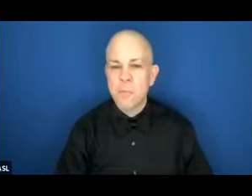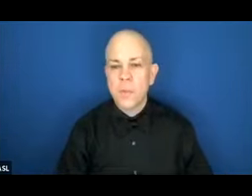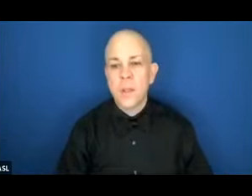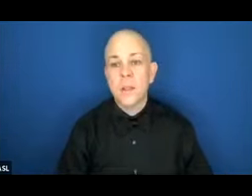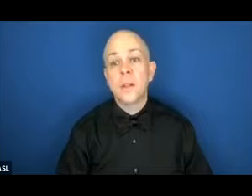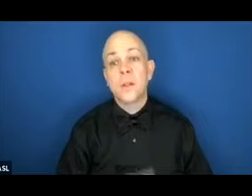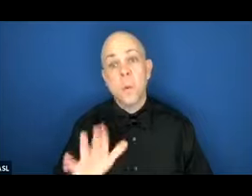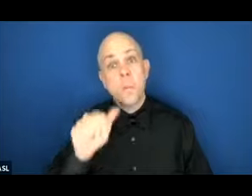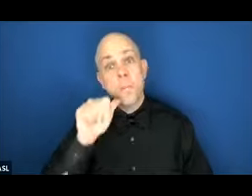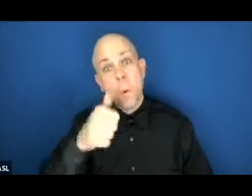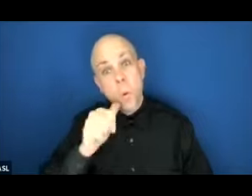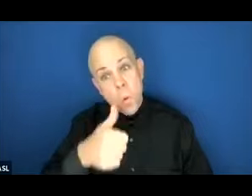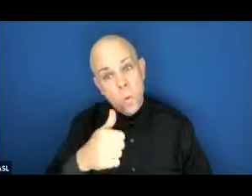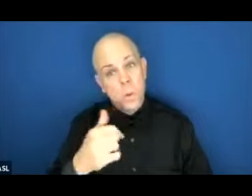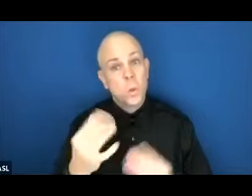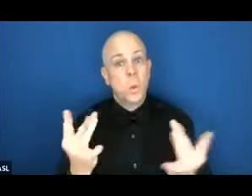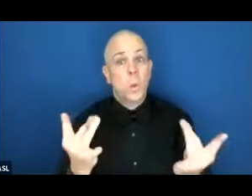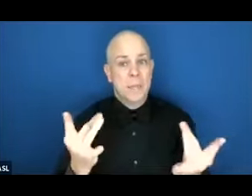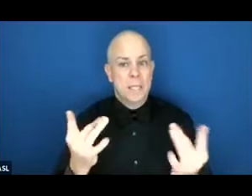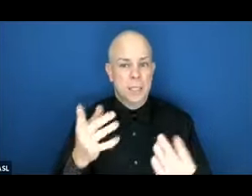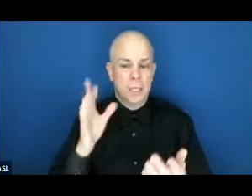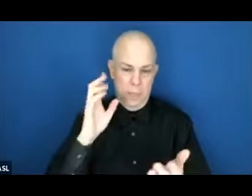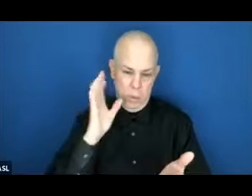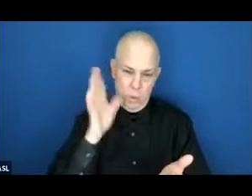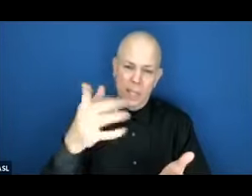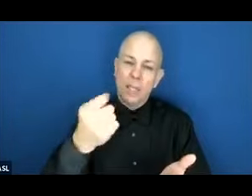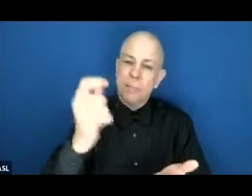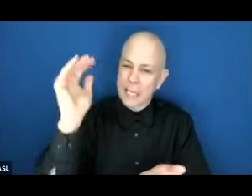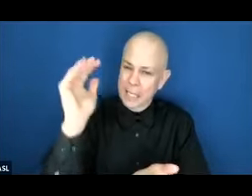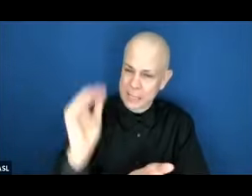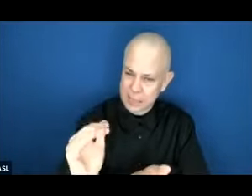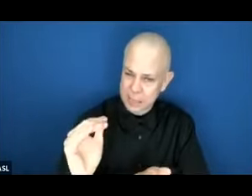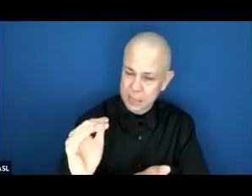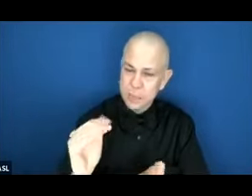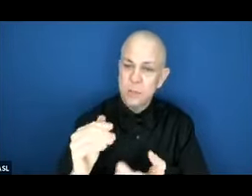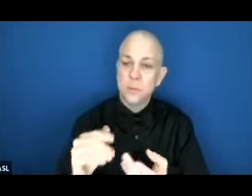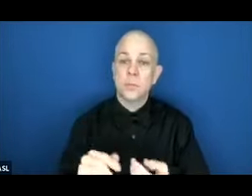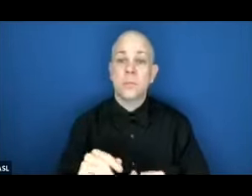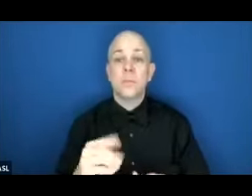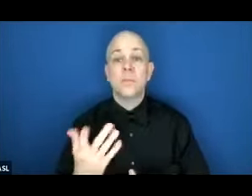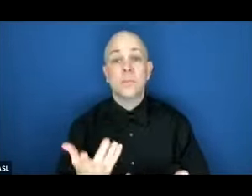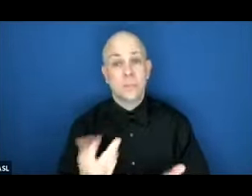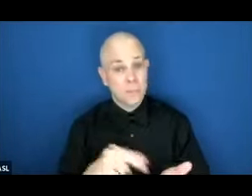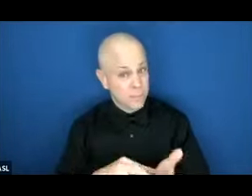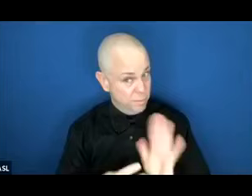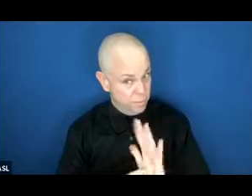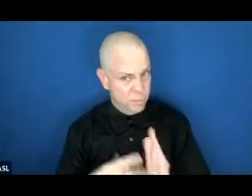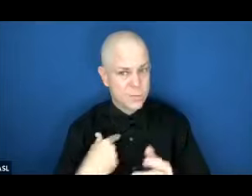the fuel moistures will come out of those will come down and we'll see a little bit of activity pick up fortunately we're going to see some